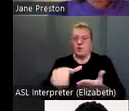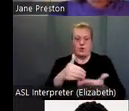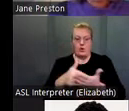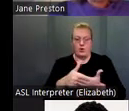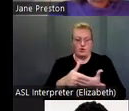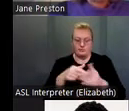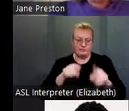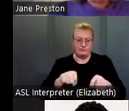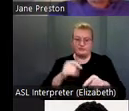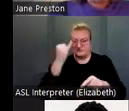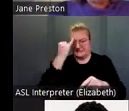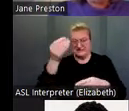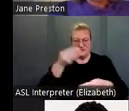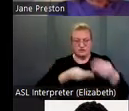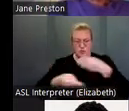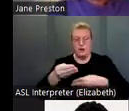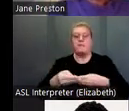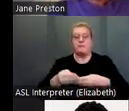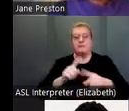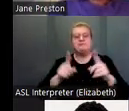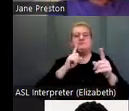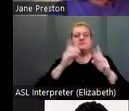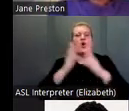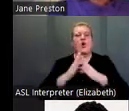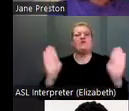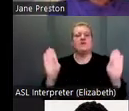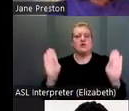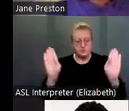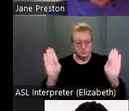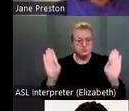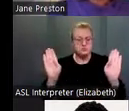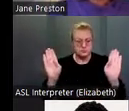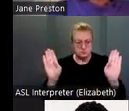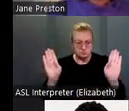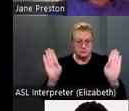but just so you have an overview, let's take a look at the next slide,